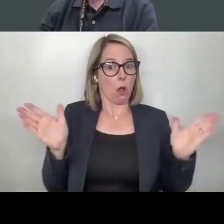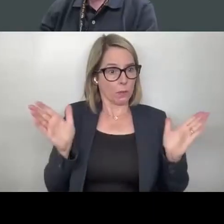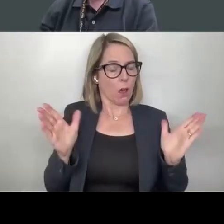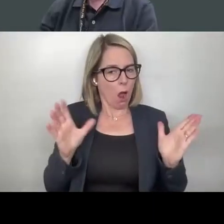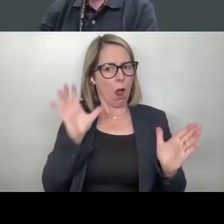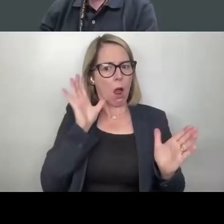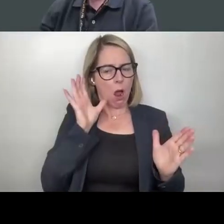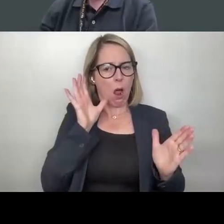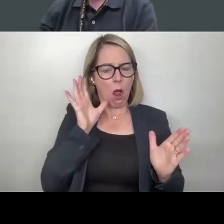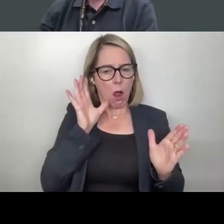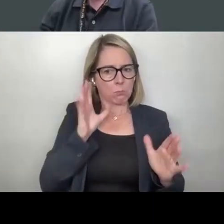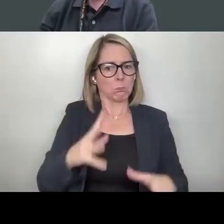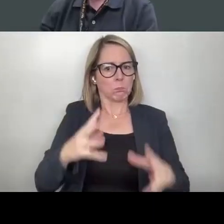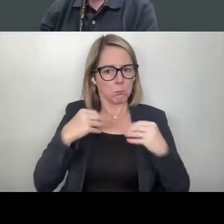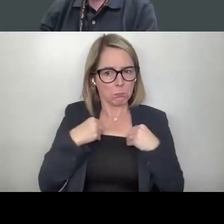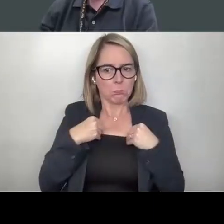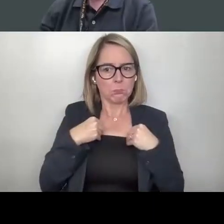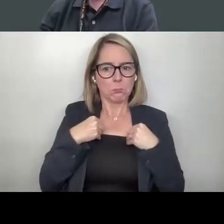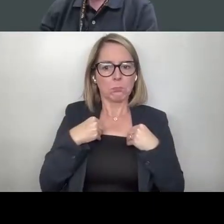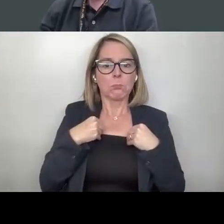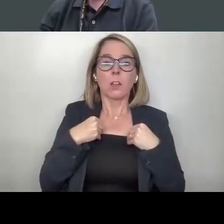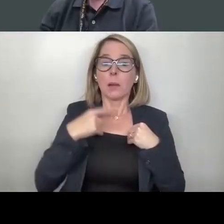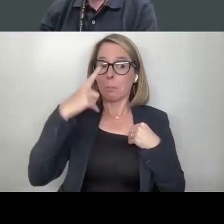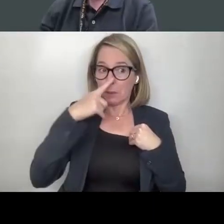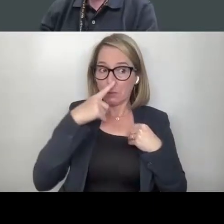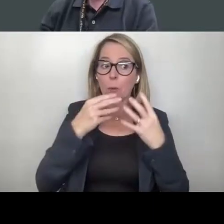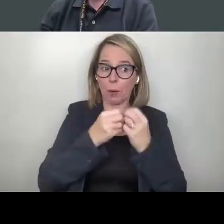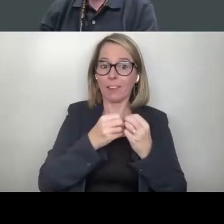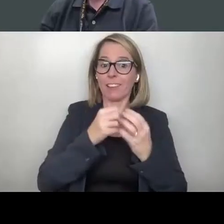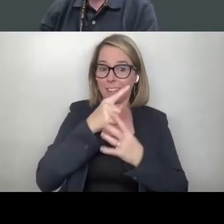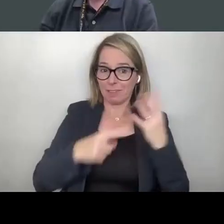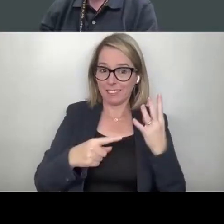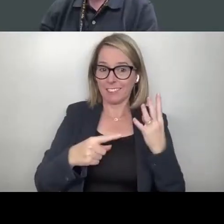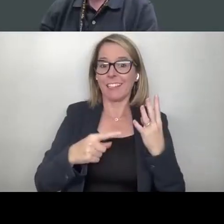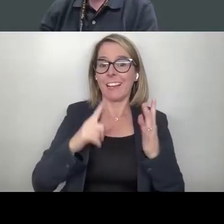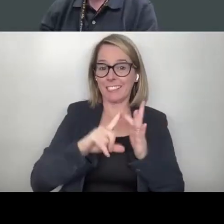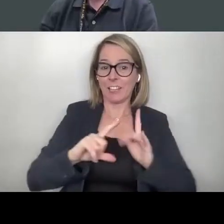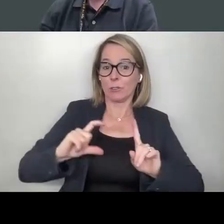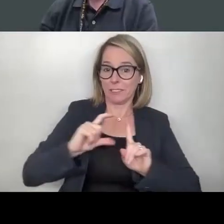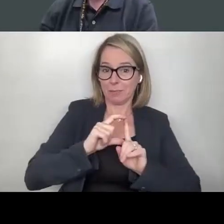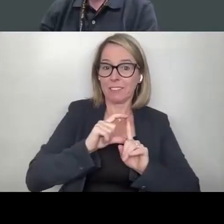with intellectual disability to lead those discussions, that to me would really help.